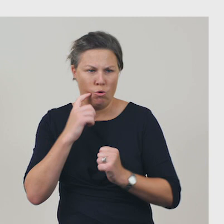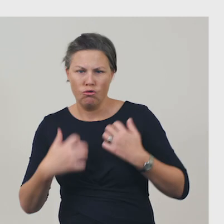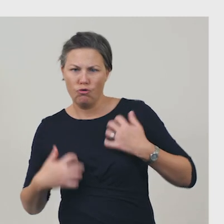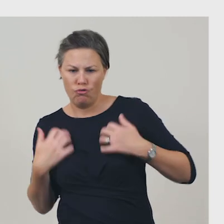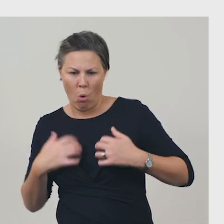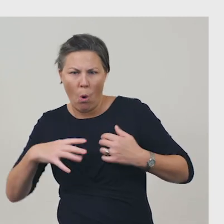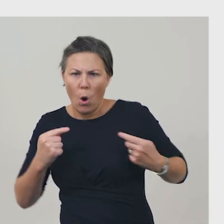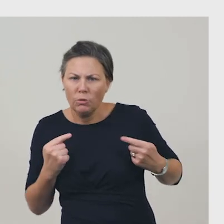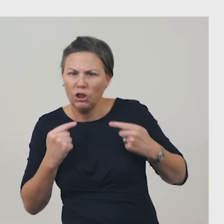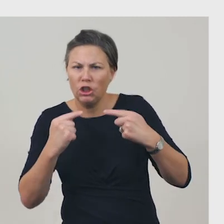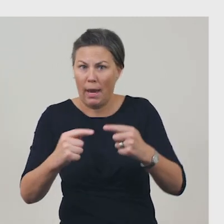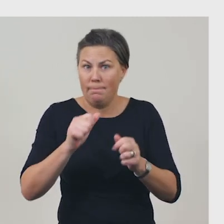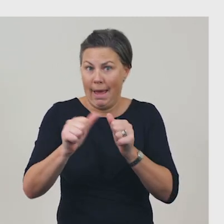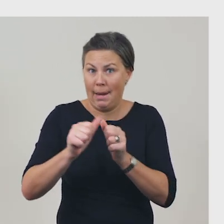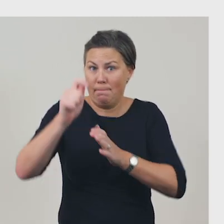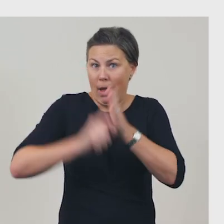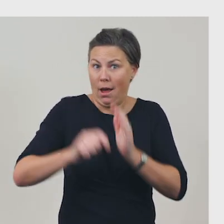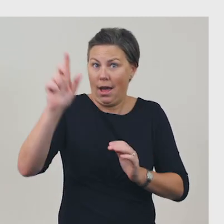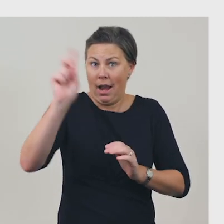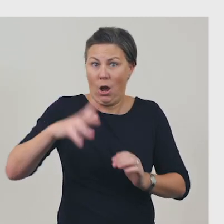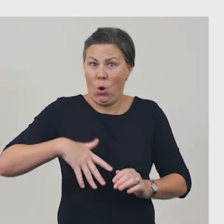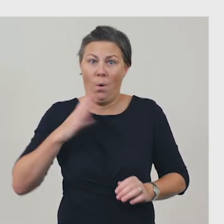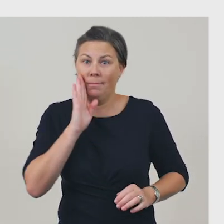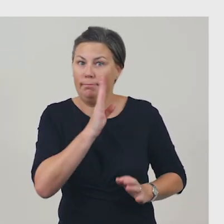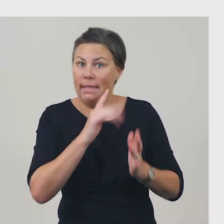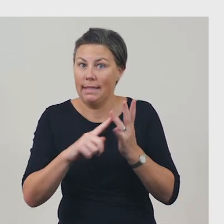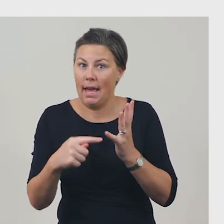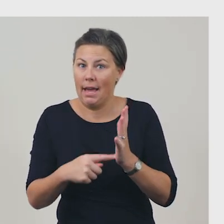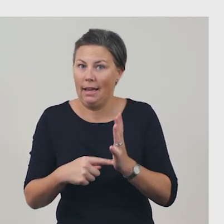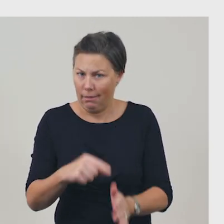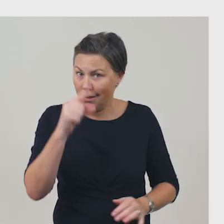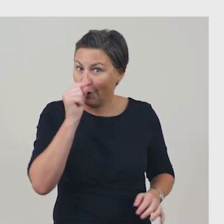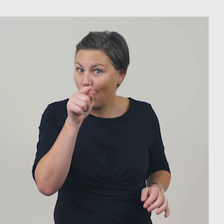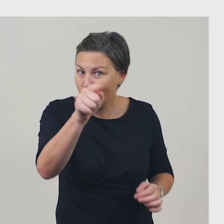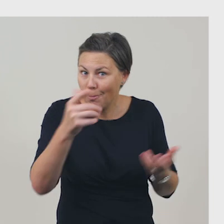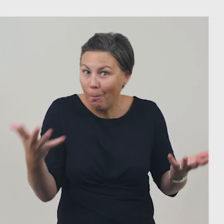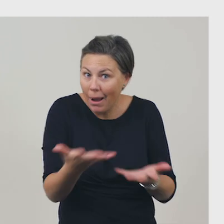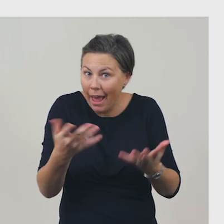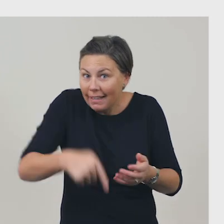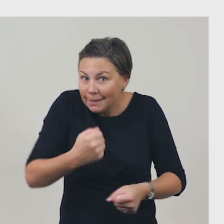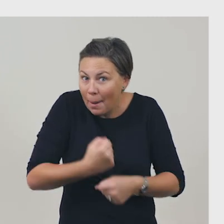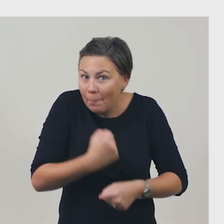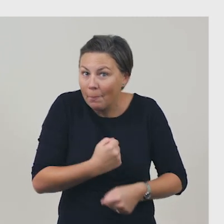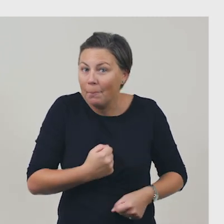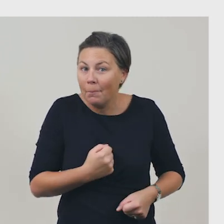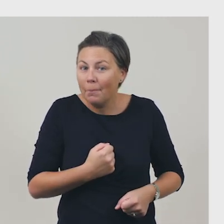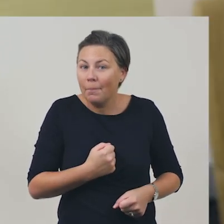and buy this game today before they're all gone. Do you have what it takes to play Punbelievable?